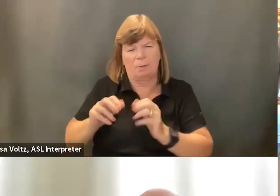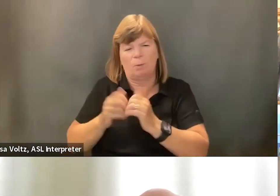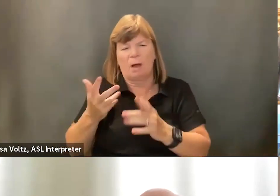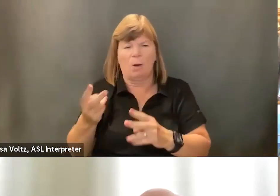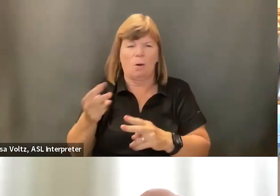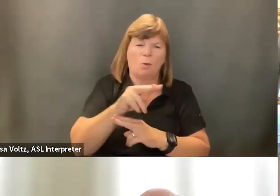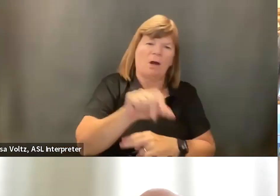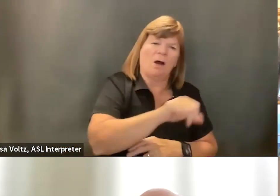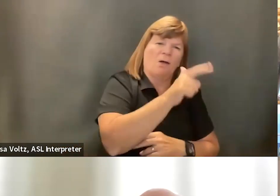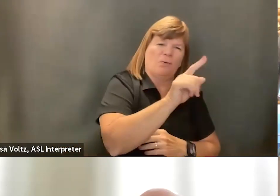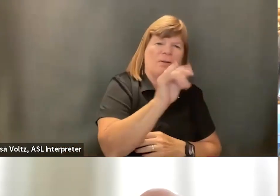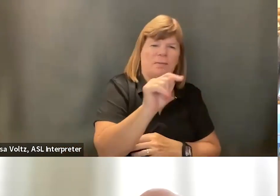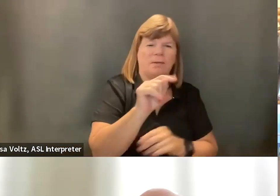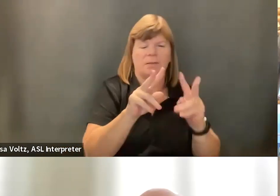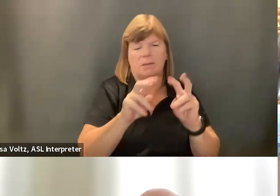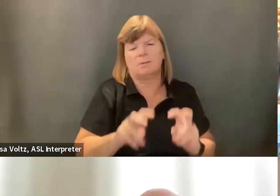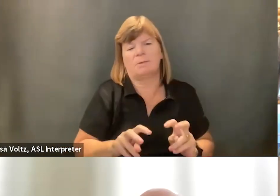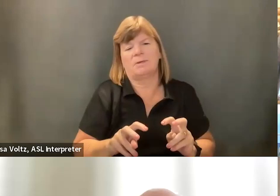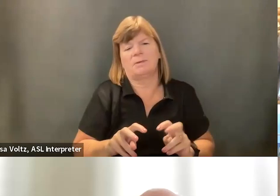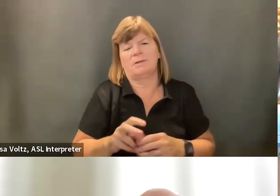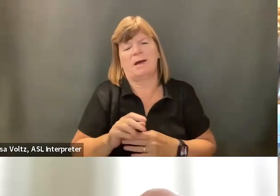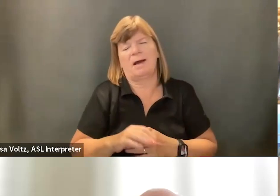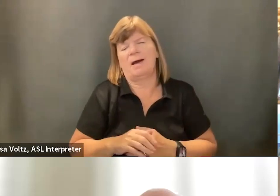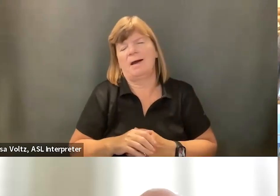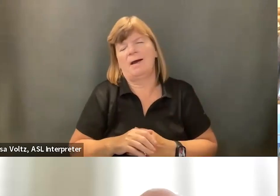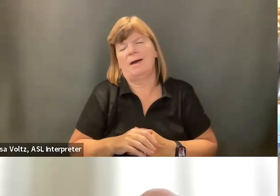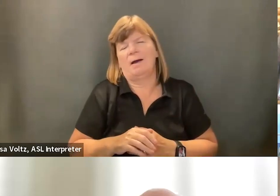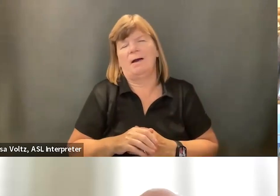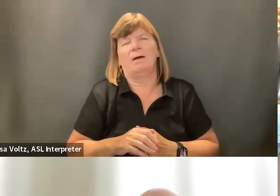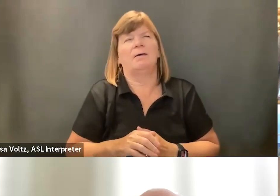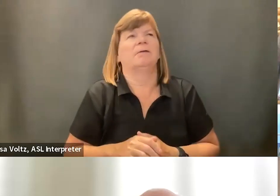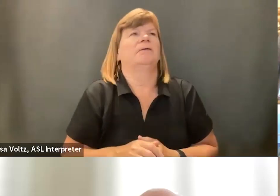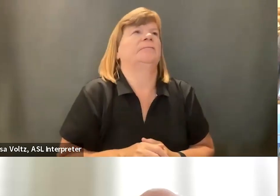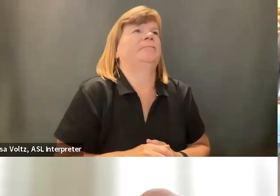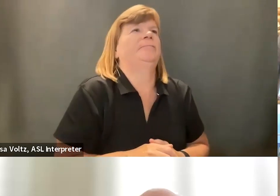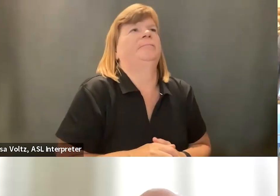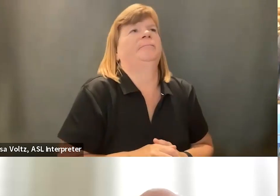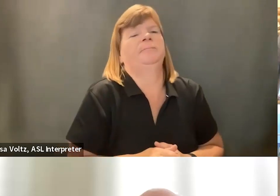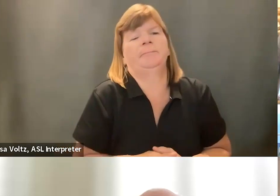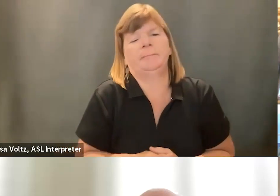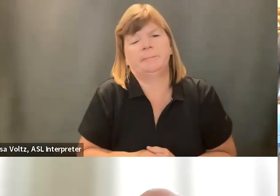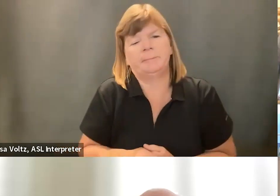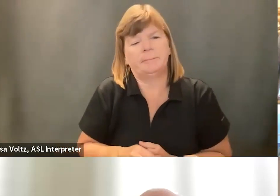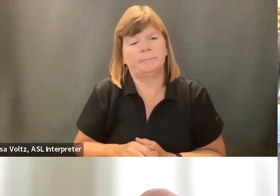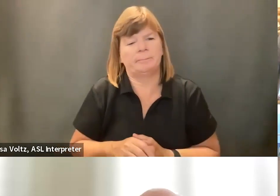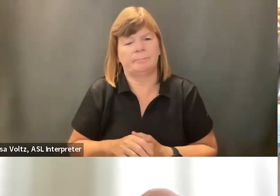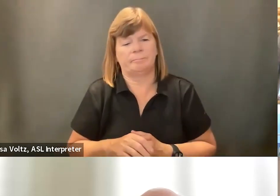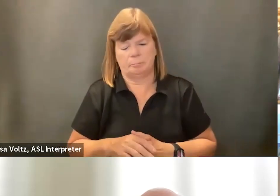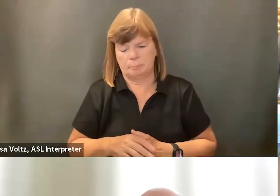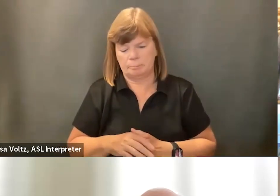assessments I don't think anybody is saying that um the student shouldn't be able to read a new